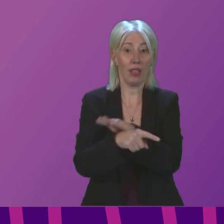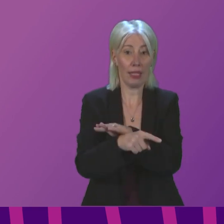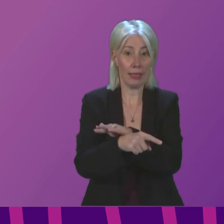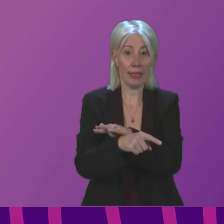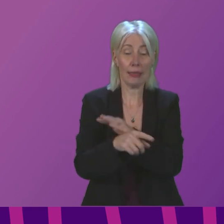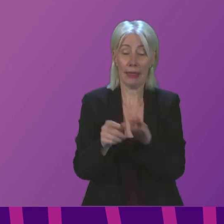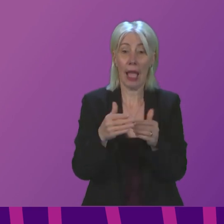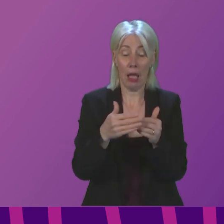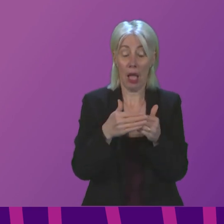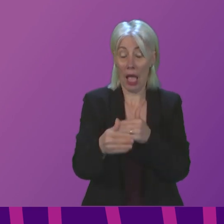as we are able to.”—